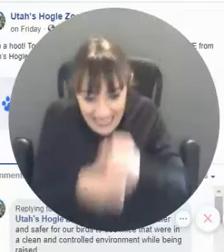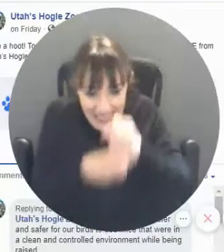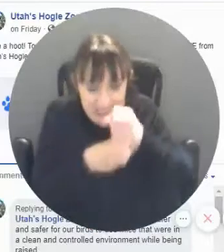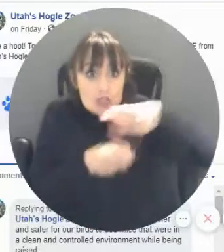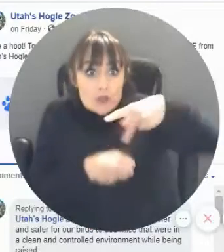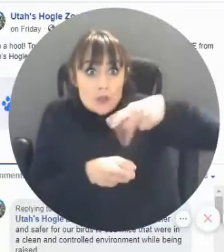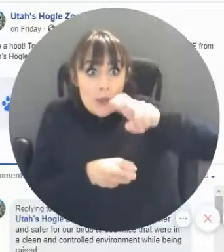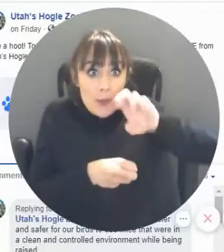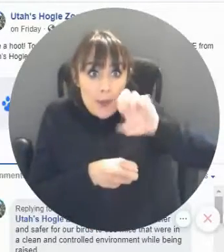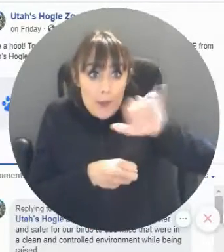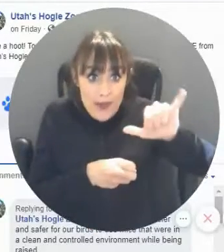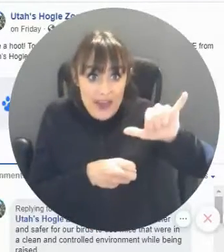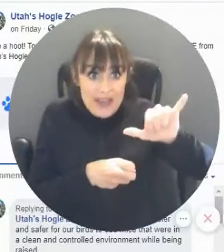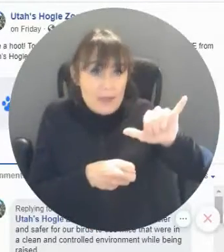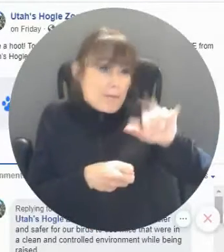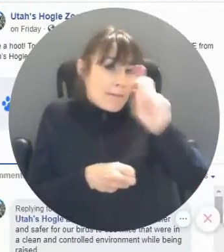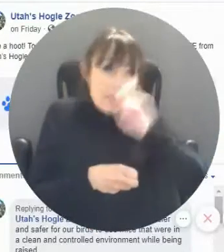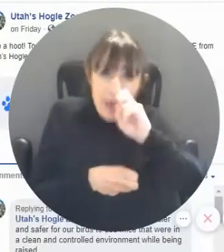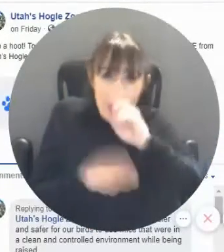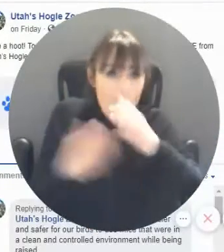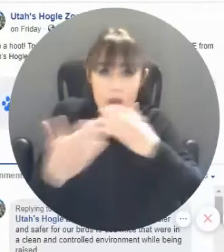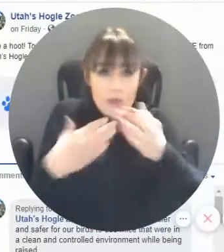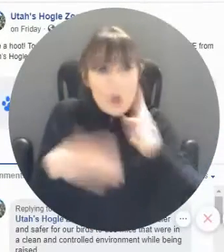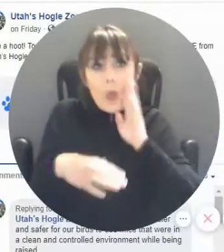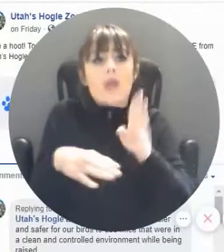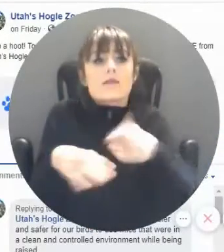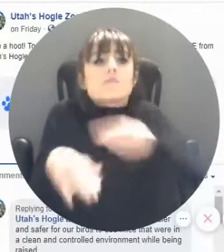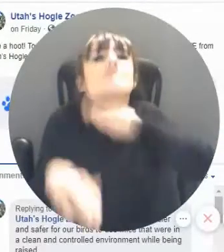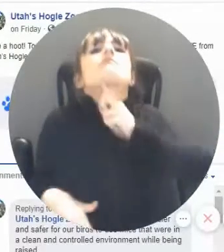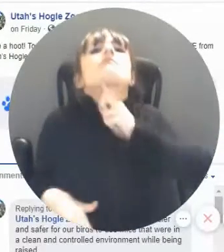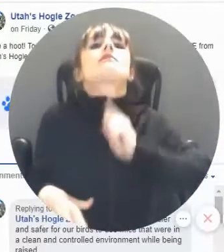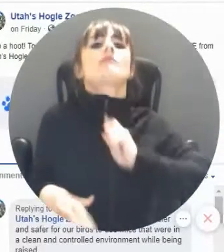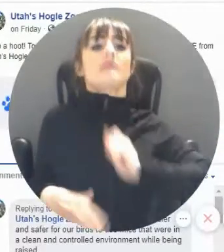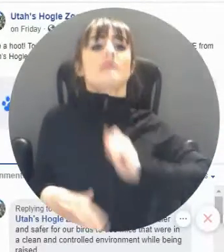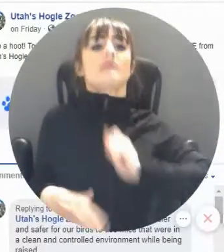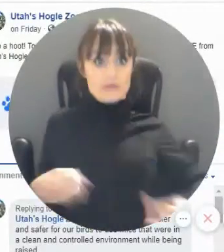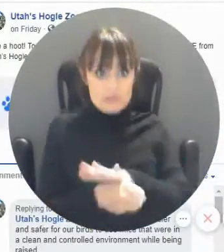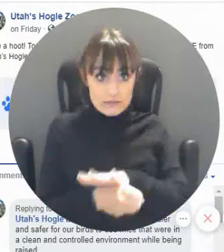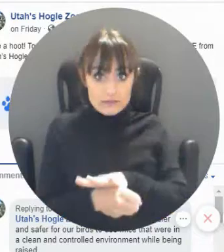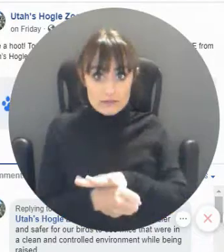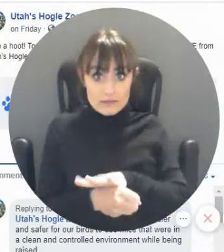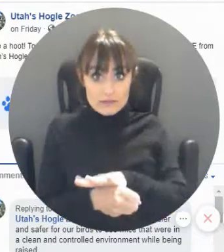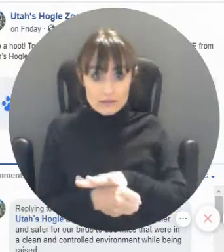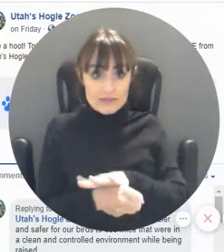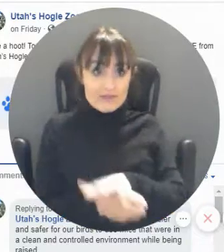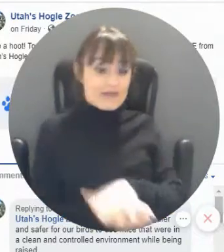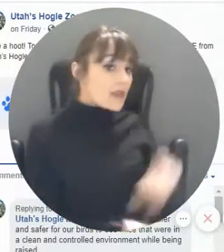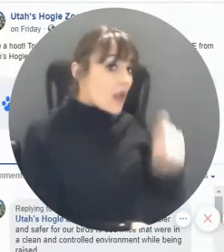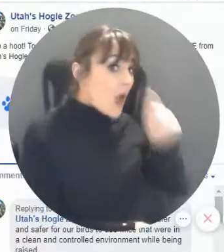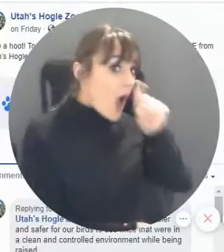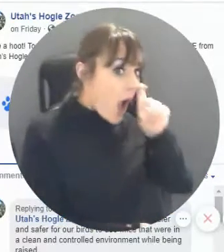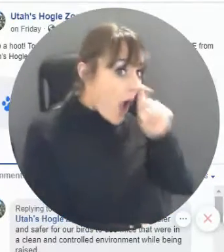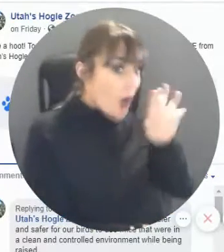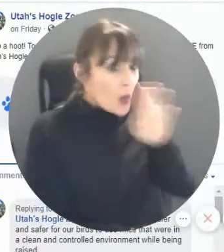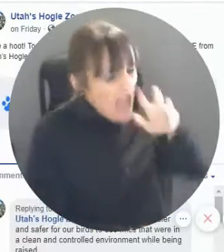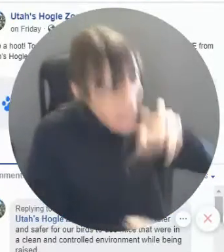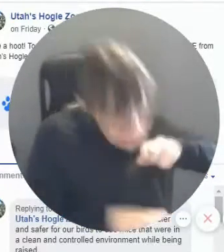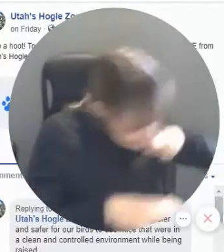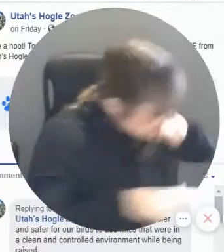(most of the time). Whereas if you watch a hawk eat it's prey, it will actually tear it it in pieces, and then swallow it.